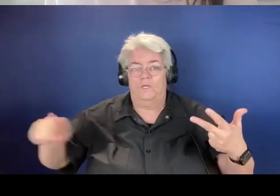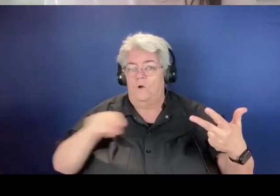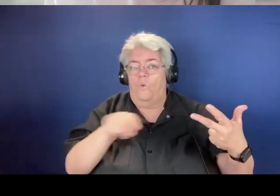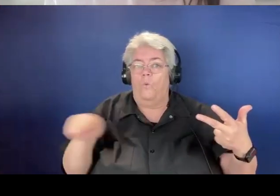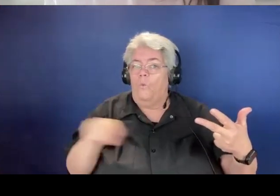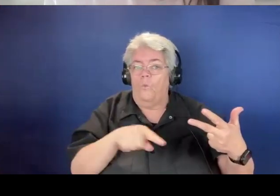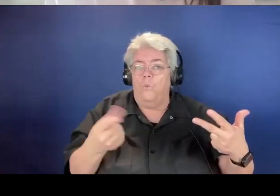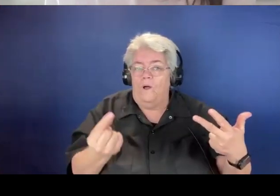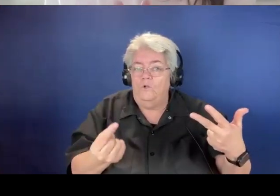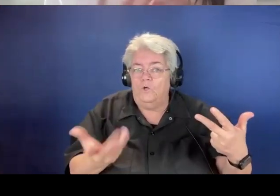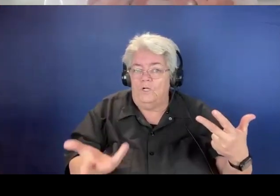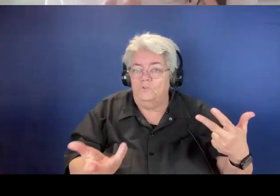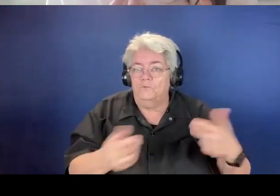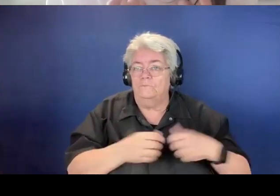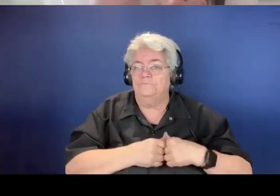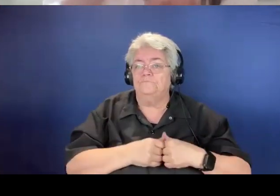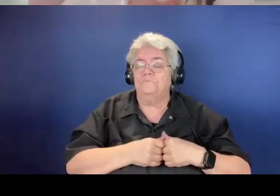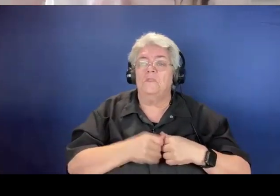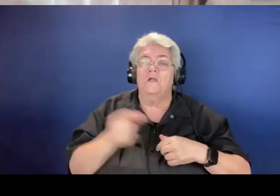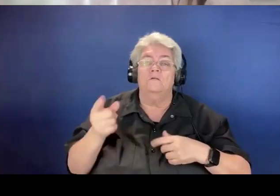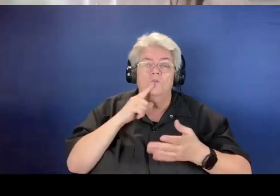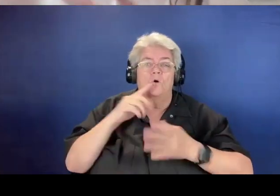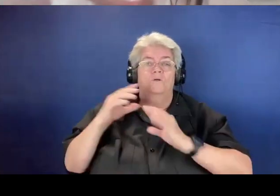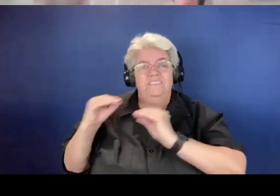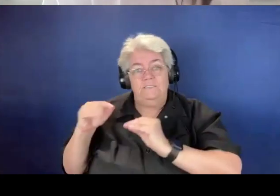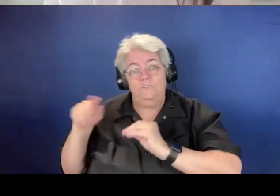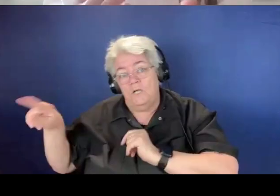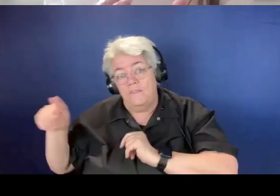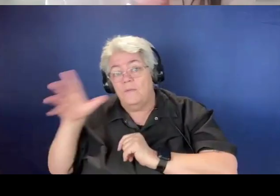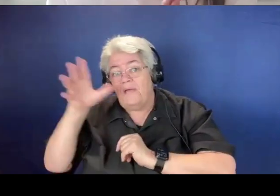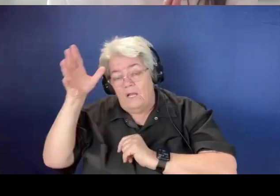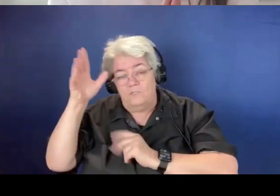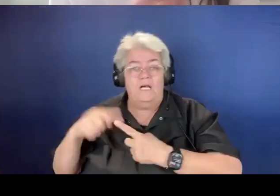the caregiver on strategies using I do, we do, you do.